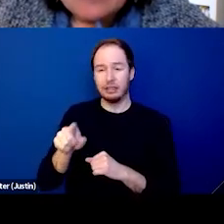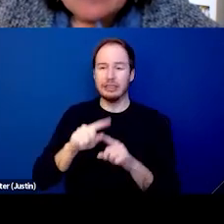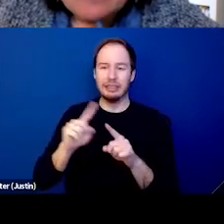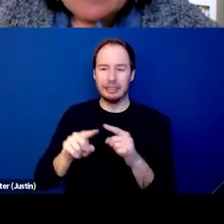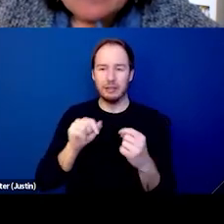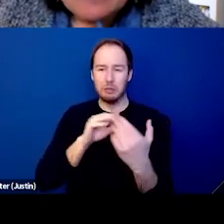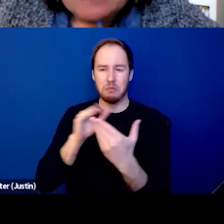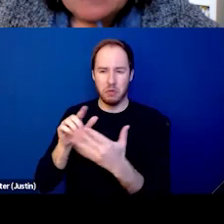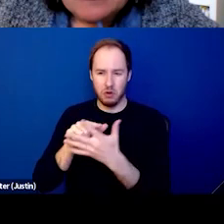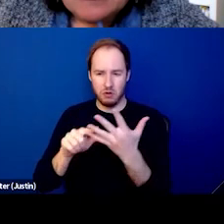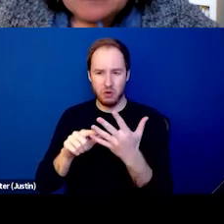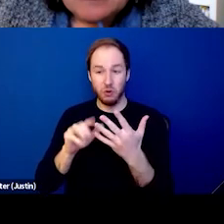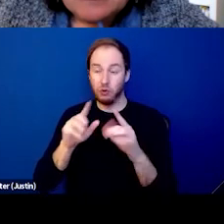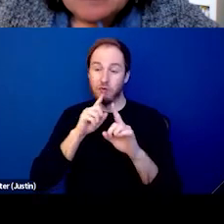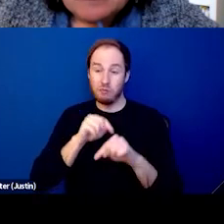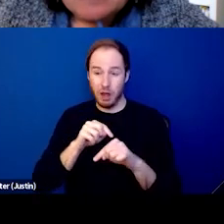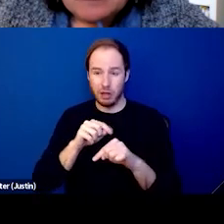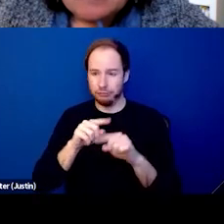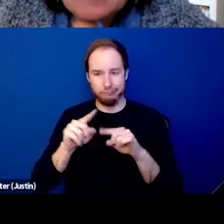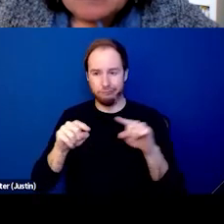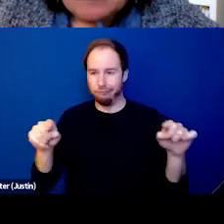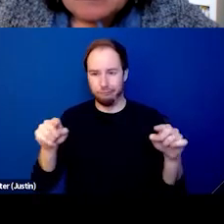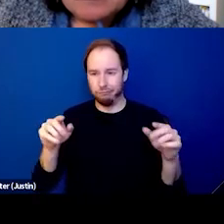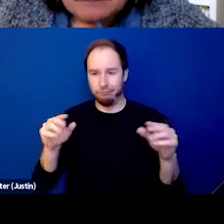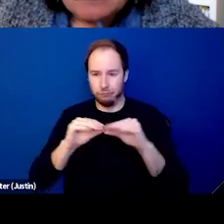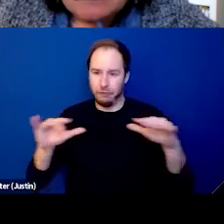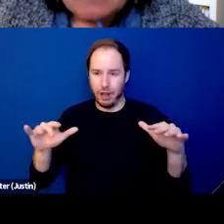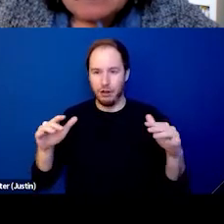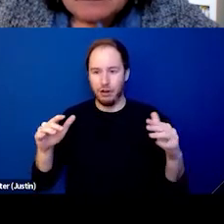and the response you'll get is we don't have homeless people.